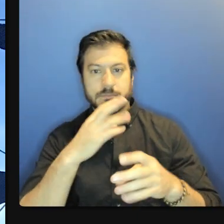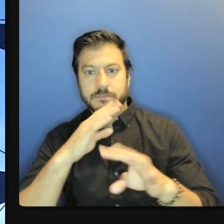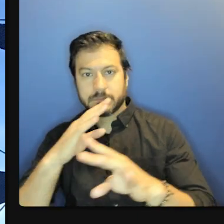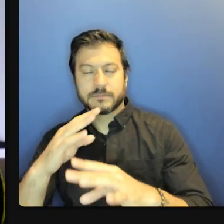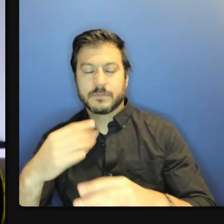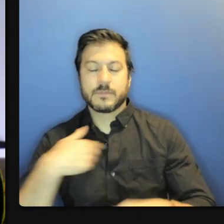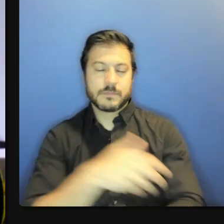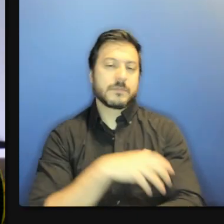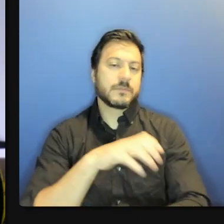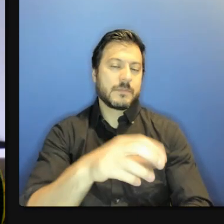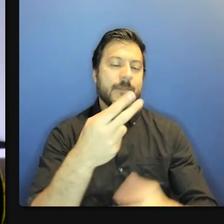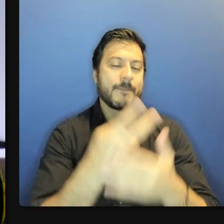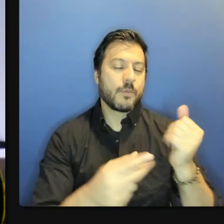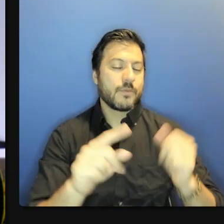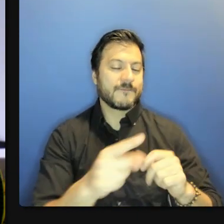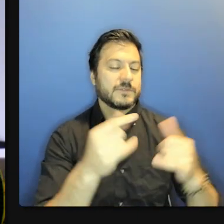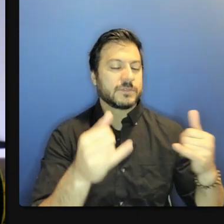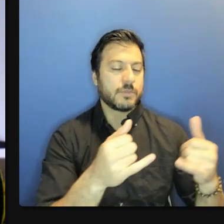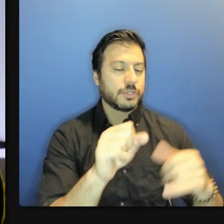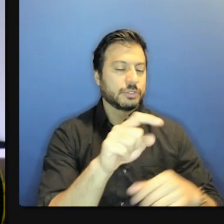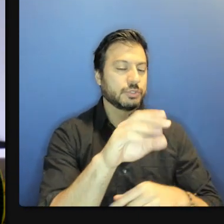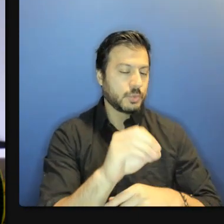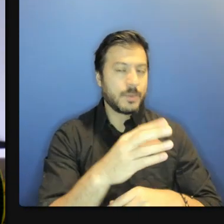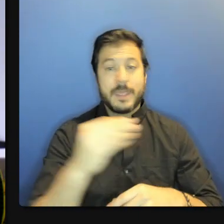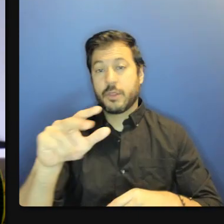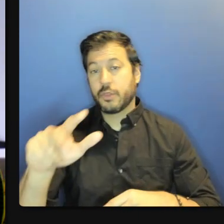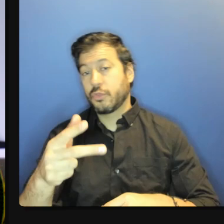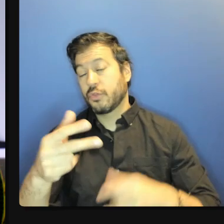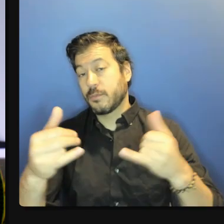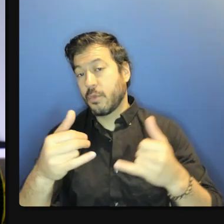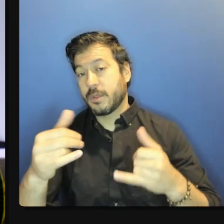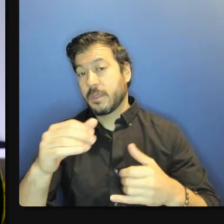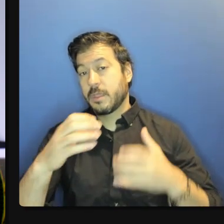Microsoft empowers both first-party game studios as well as our third-party customers.